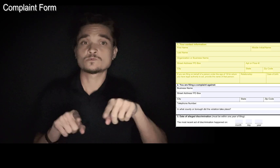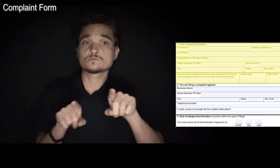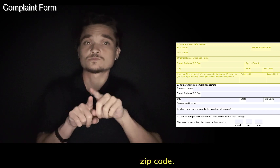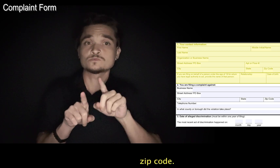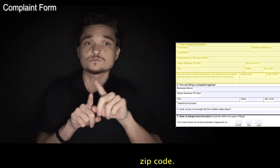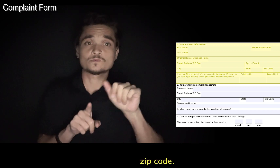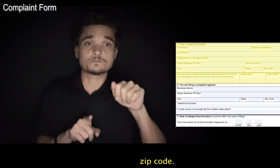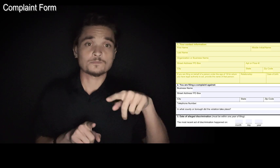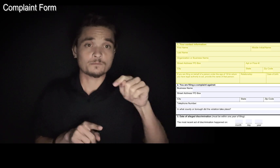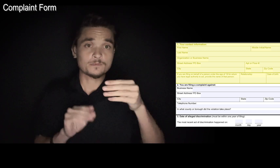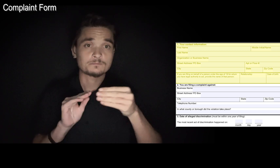zip code.